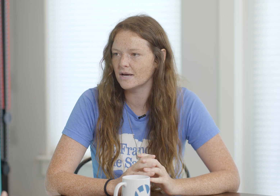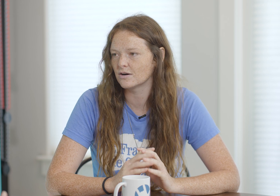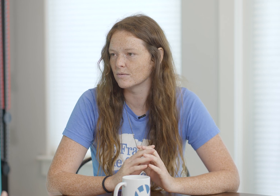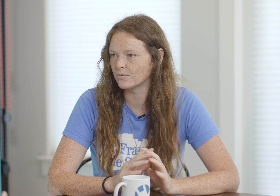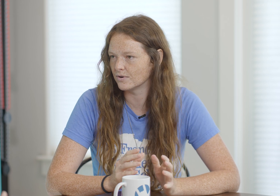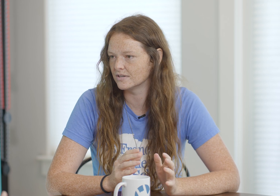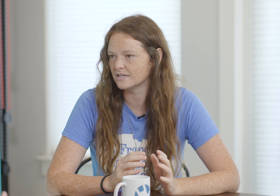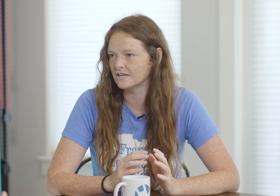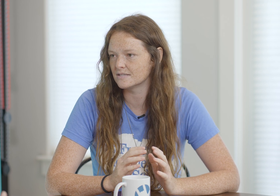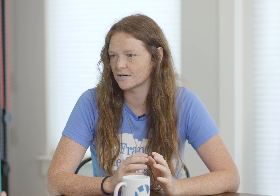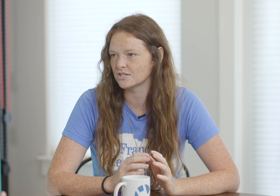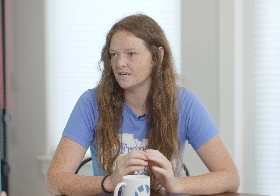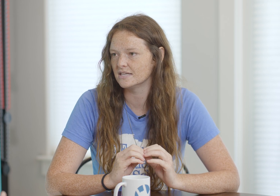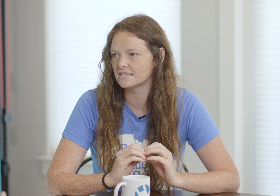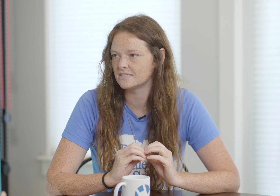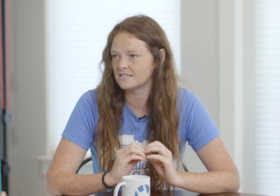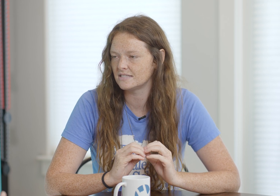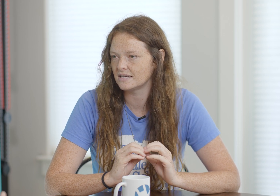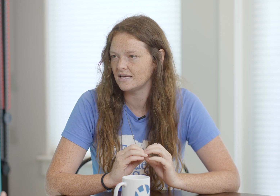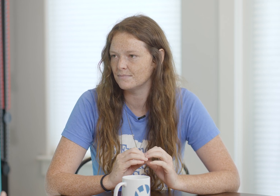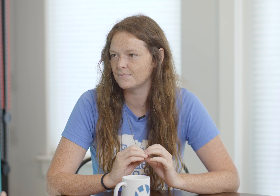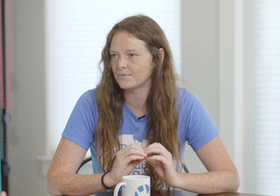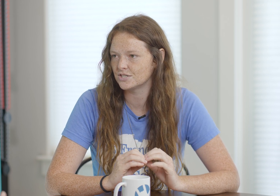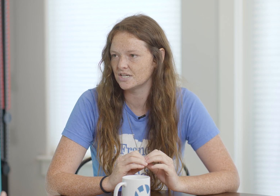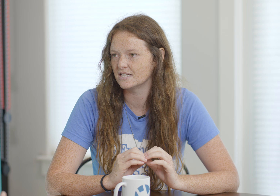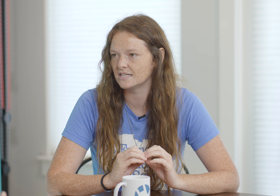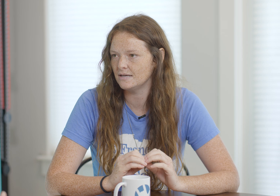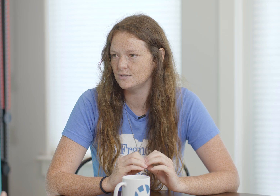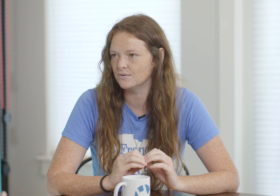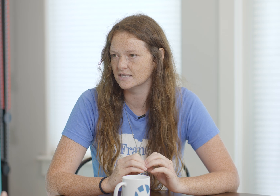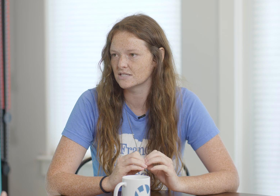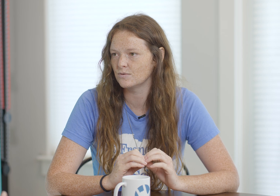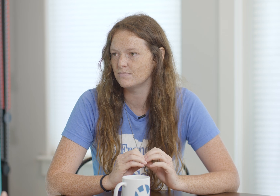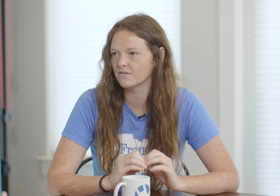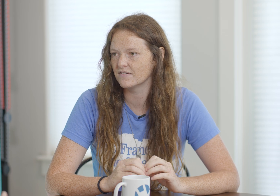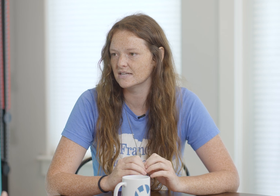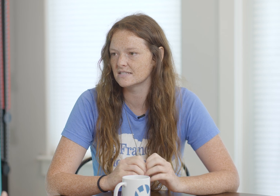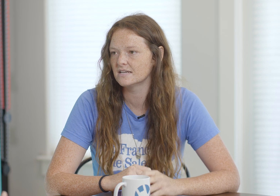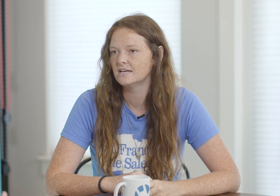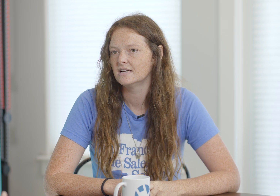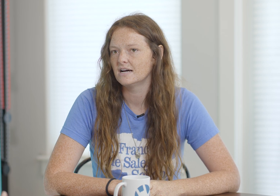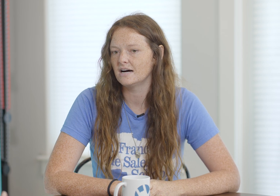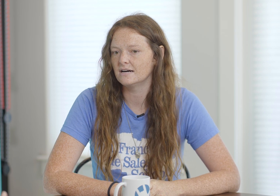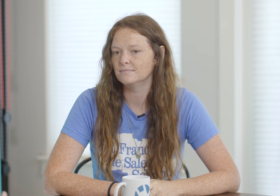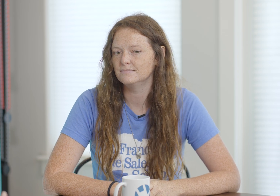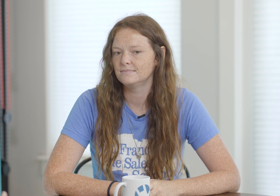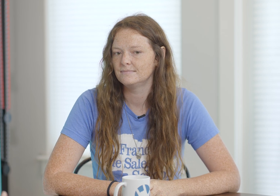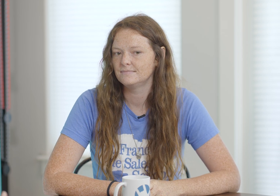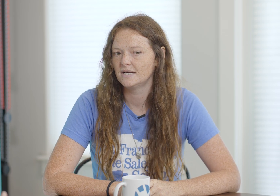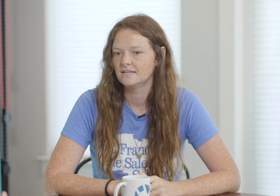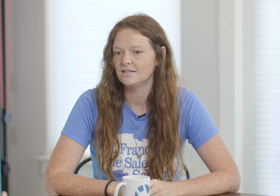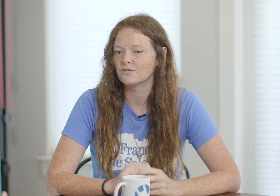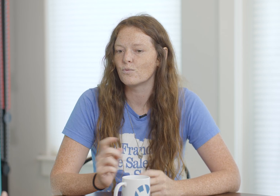And our board especially is to keep pushing and to keep doing this so we prevent you. You know, if one